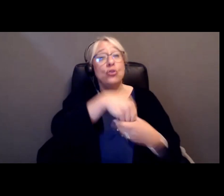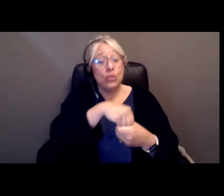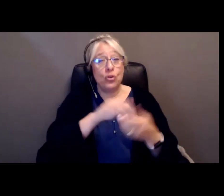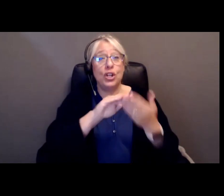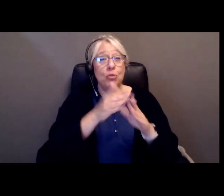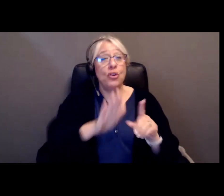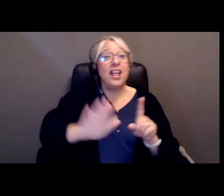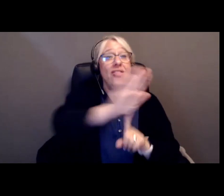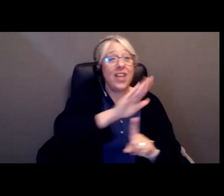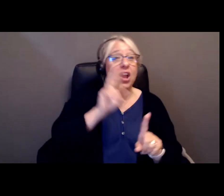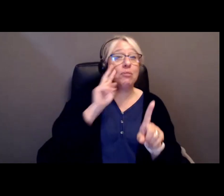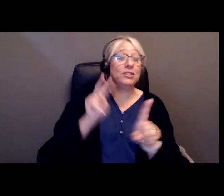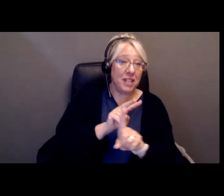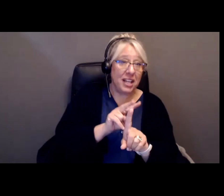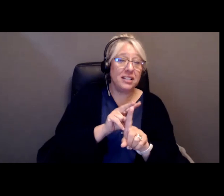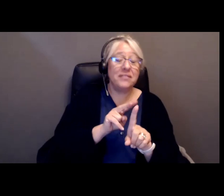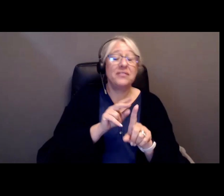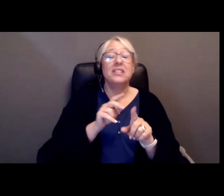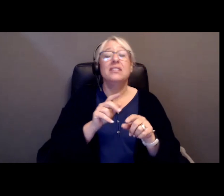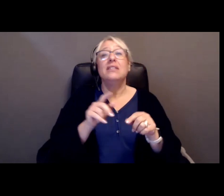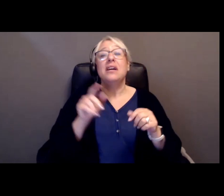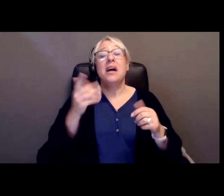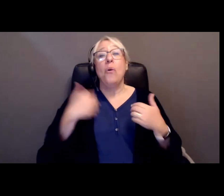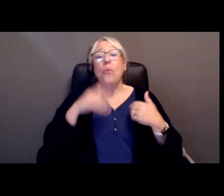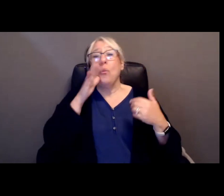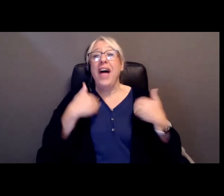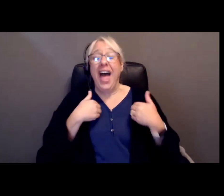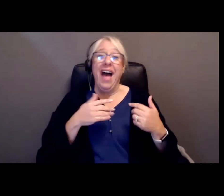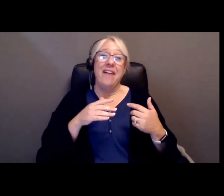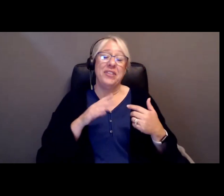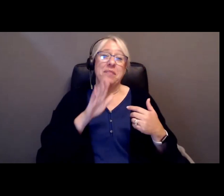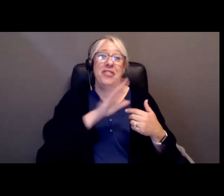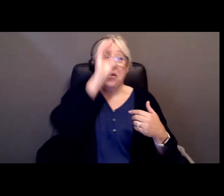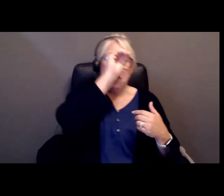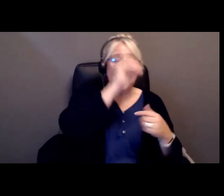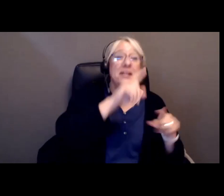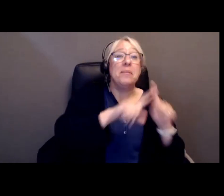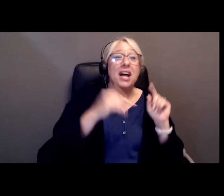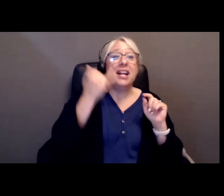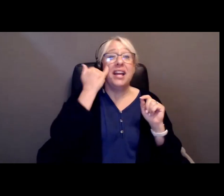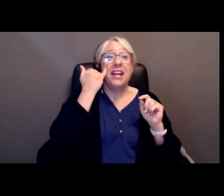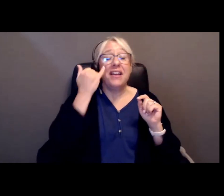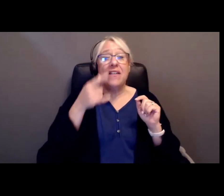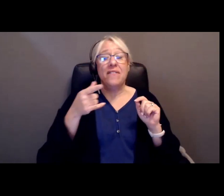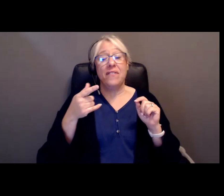bias. But I'm of the opinion that instead you're going to get a fuller picture, and you're going